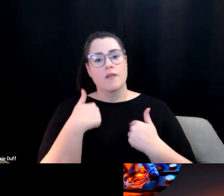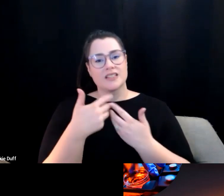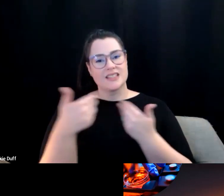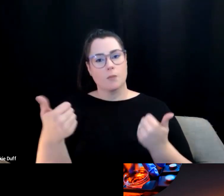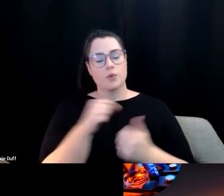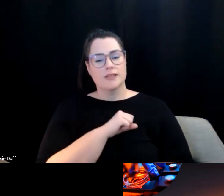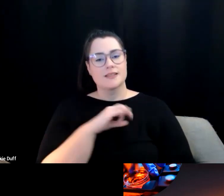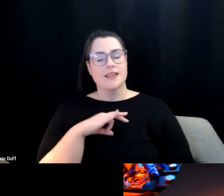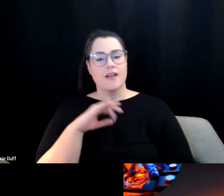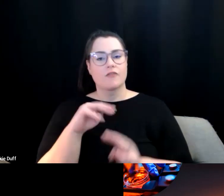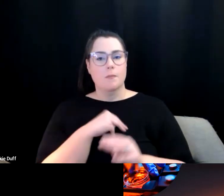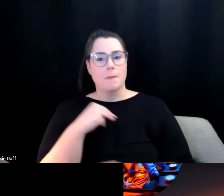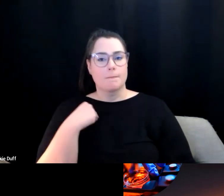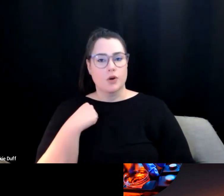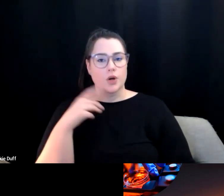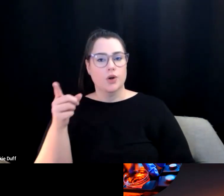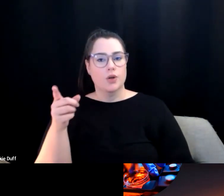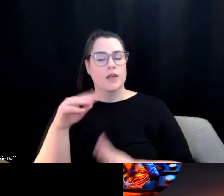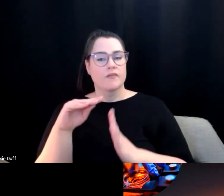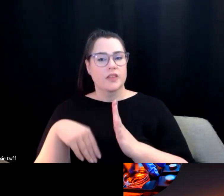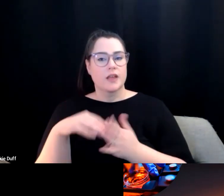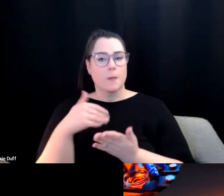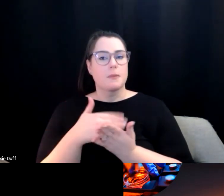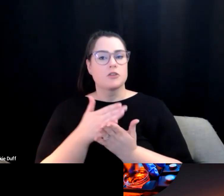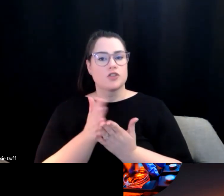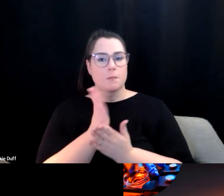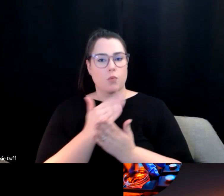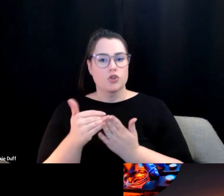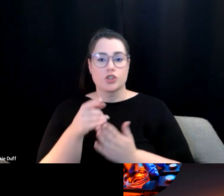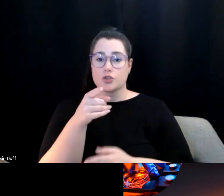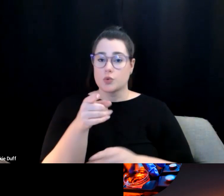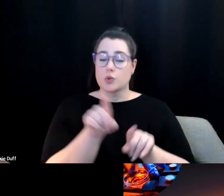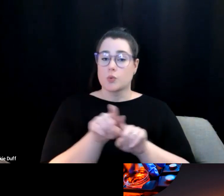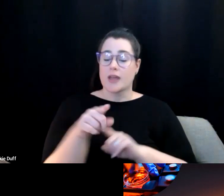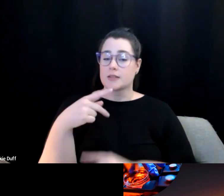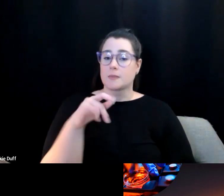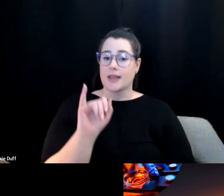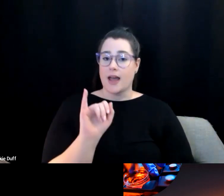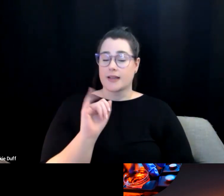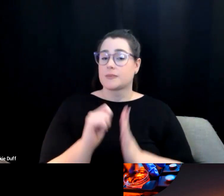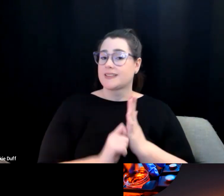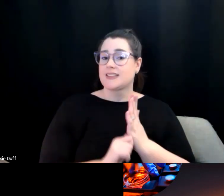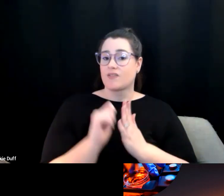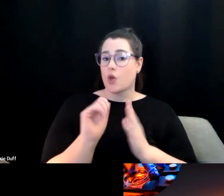on your team that's helping you fill out the budget. So you, as a PI, by default, when you create the proposal, no one can see it.